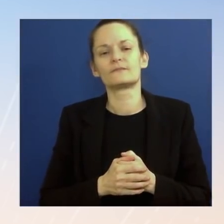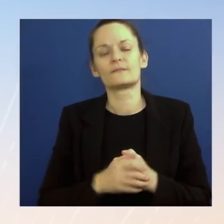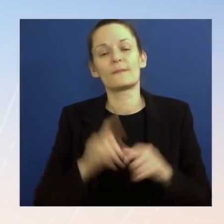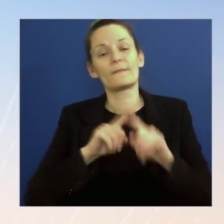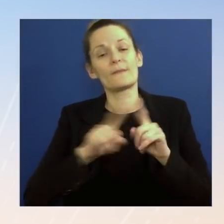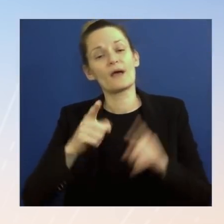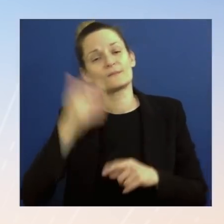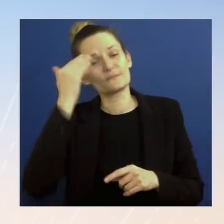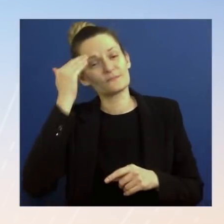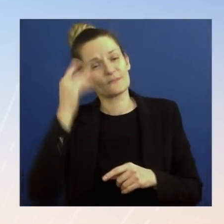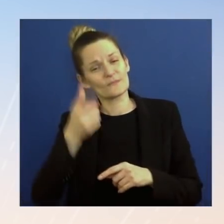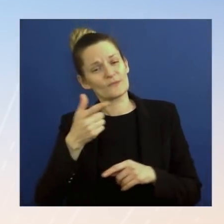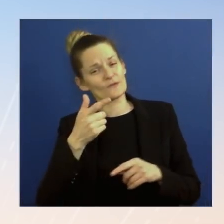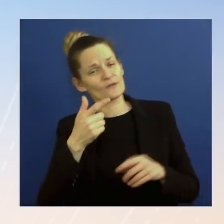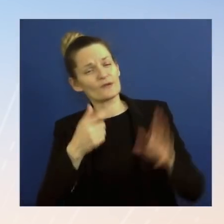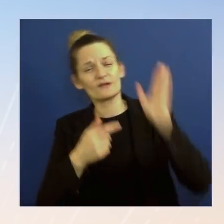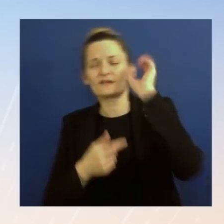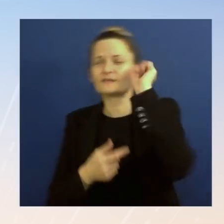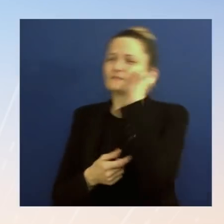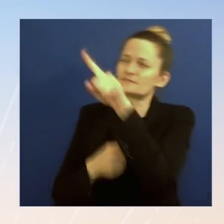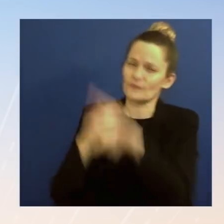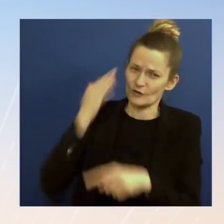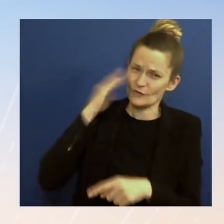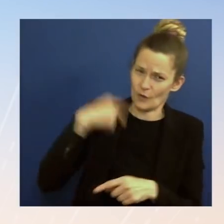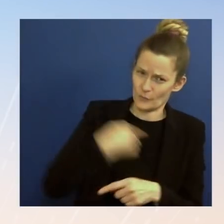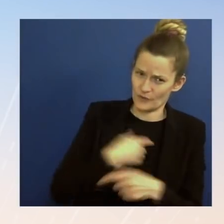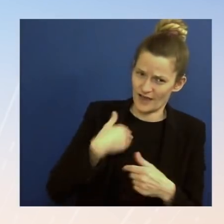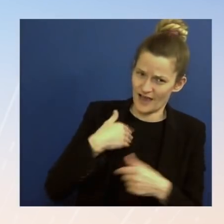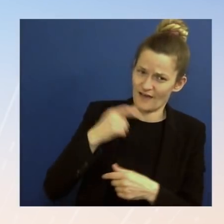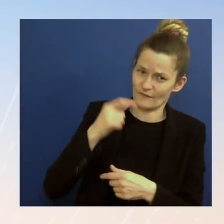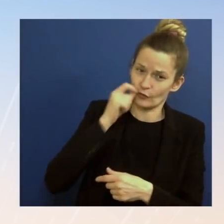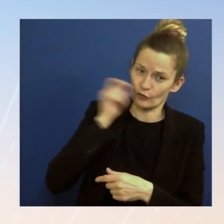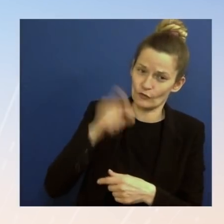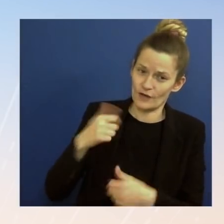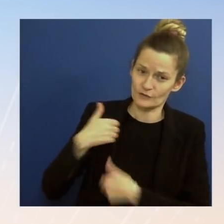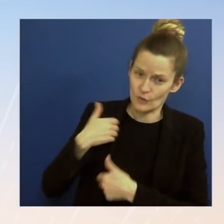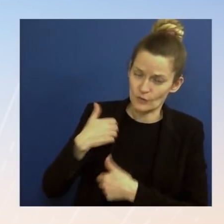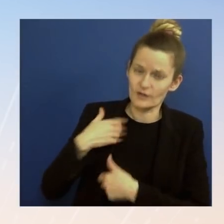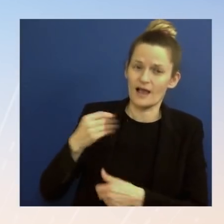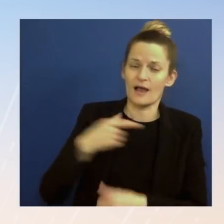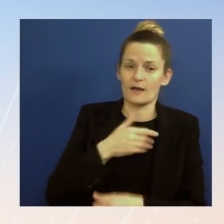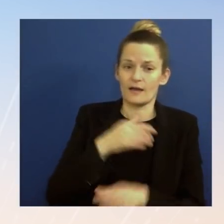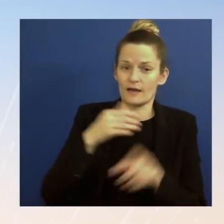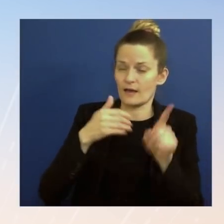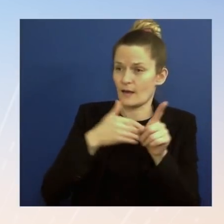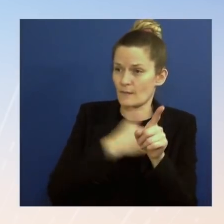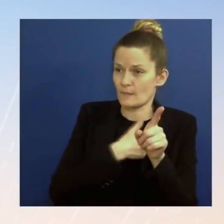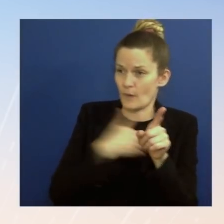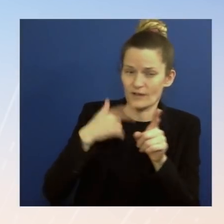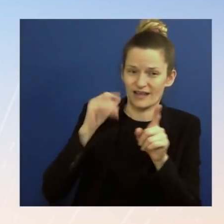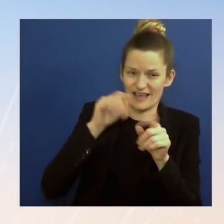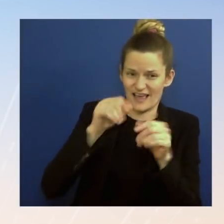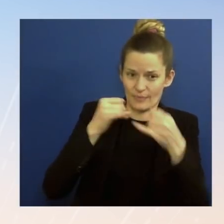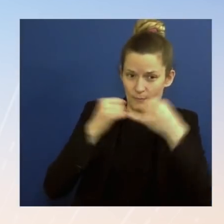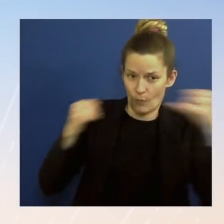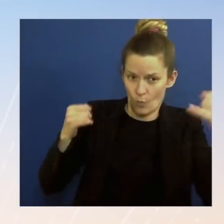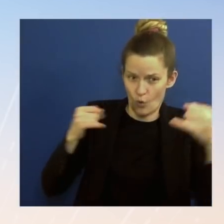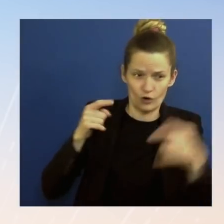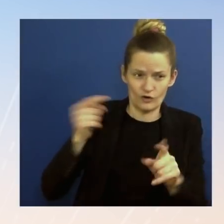to go back and fight Russians. Ms. Psaki: I mean, I think, really, our focus right now is on providing them and continuing to expedite the military assistance to them.